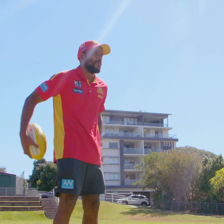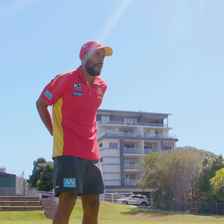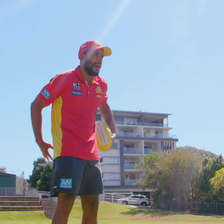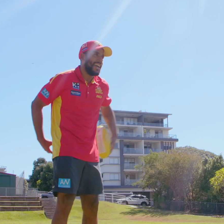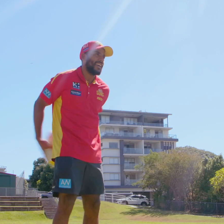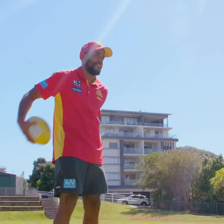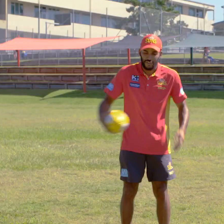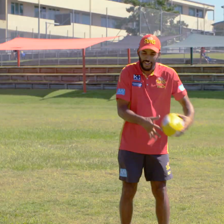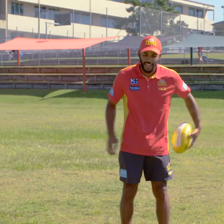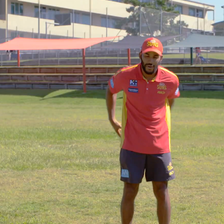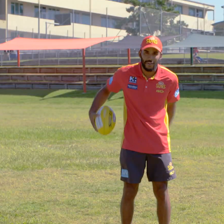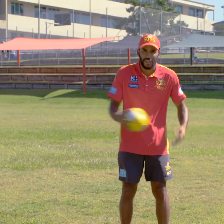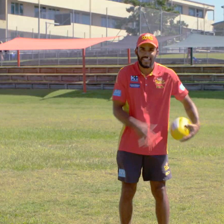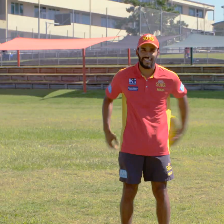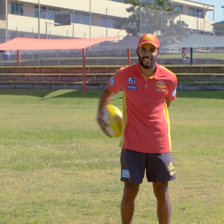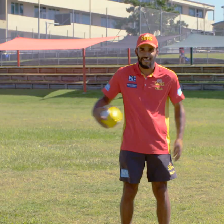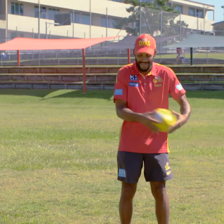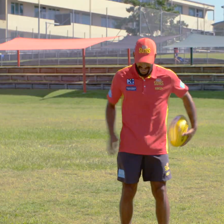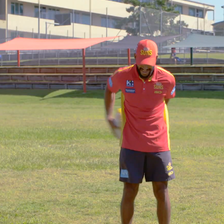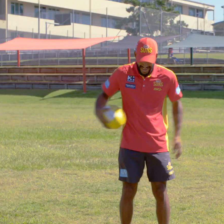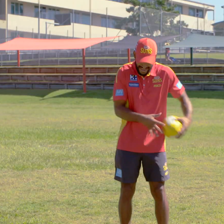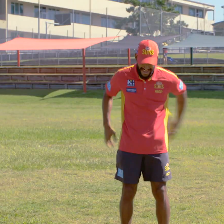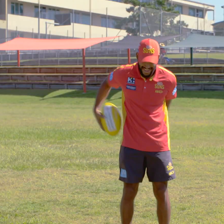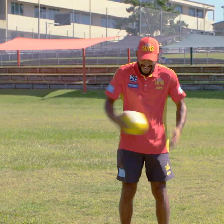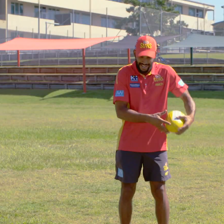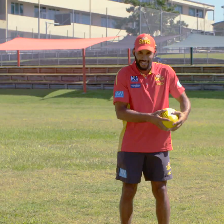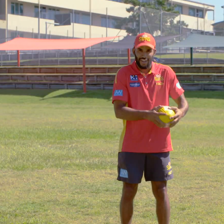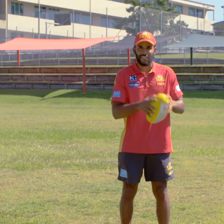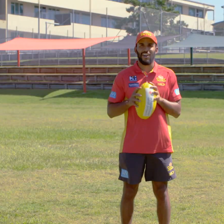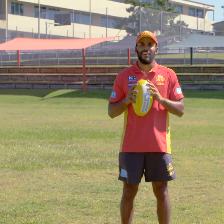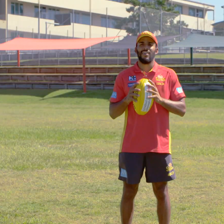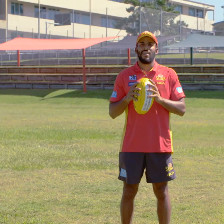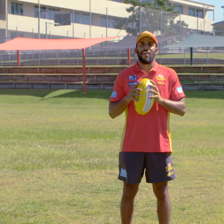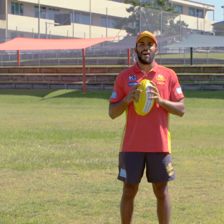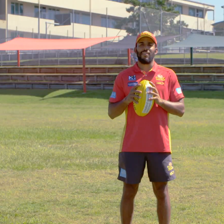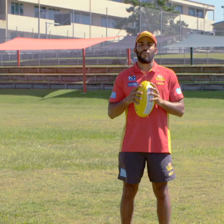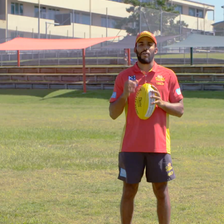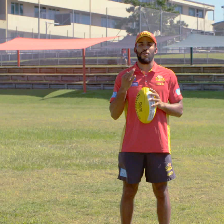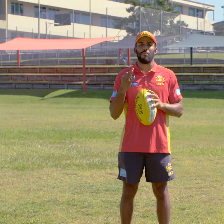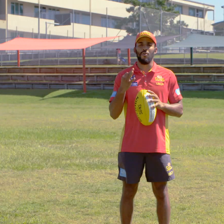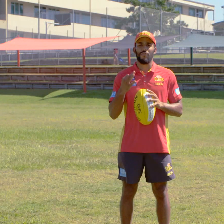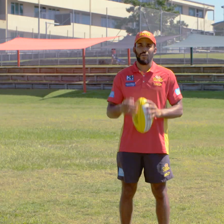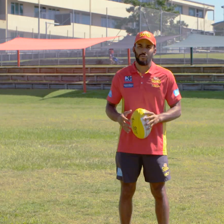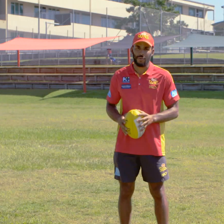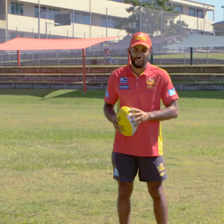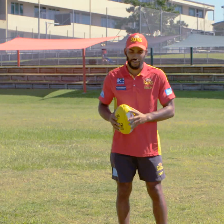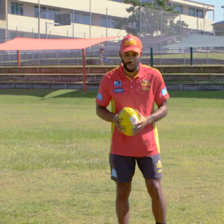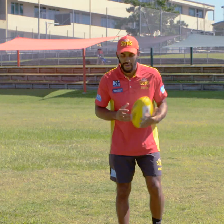One way, even try the other way, really test yourself. Like so. Alright. And for our third move, what we’re going to do,